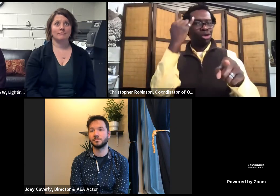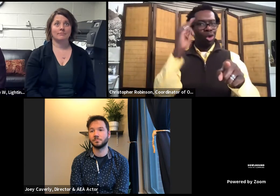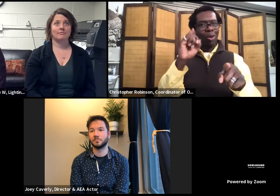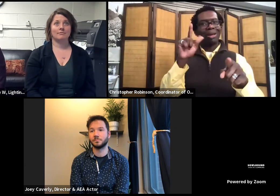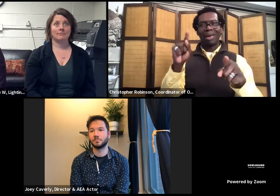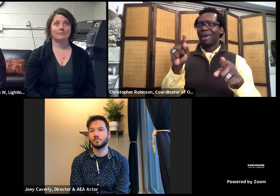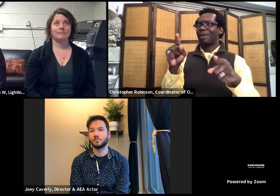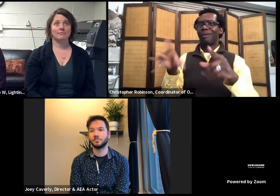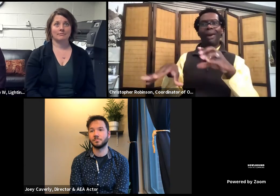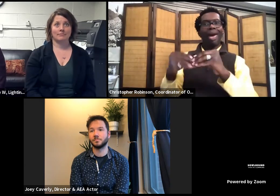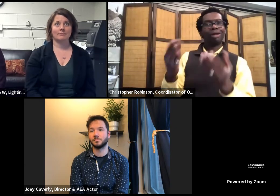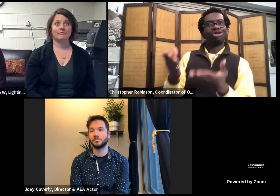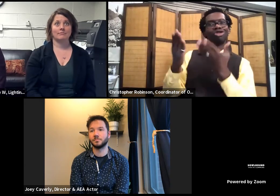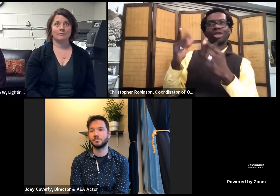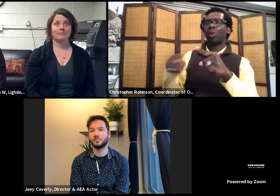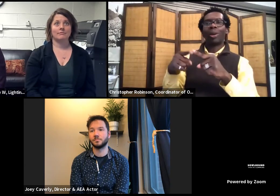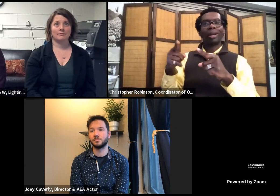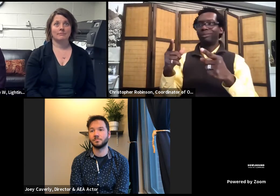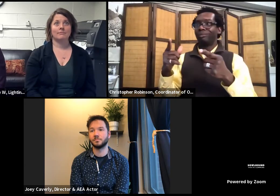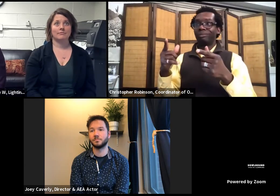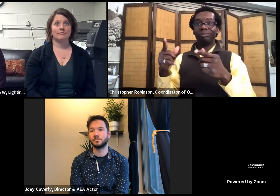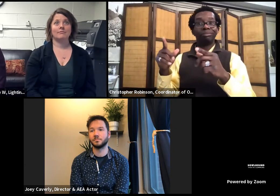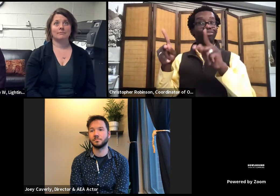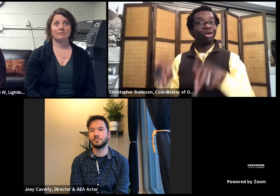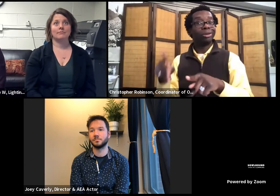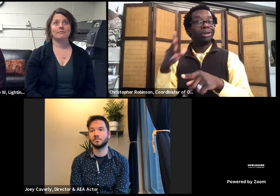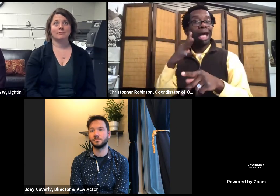Take people like Joey, Kala, and Annie, and many other.